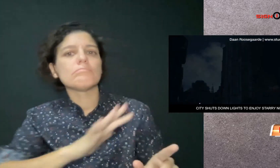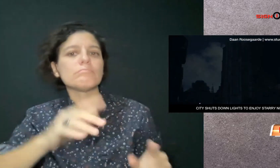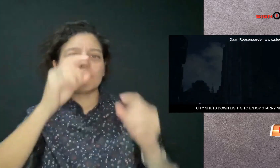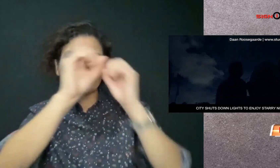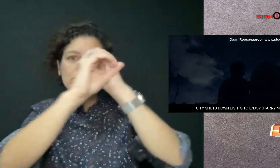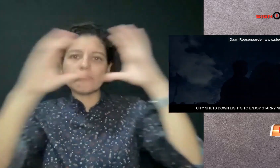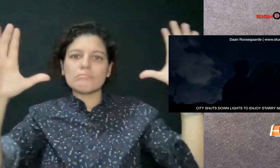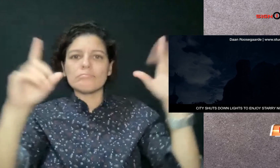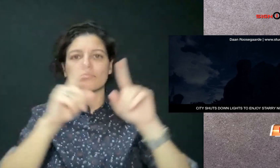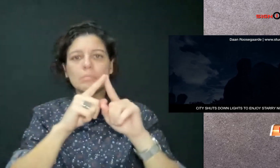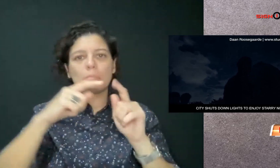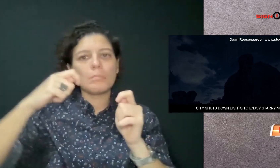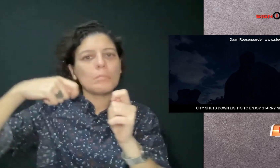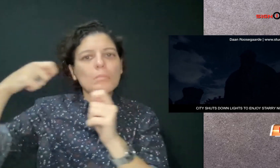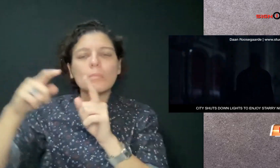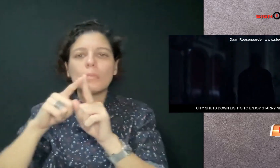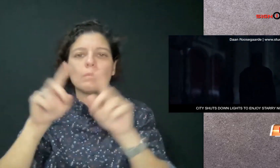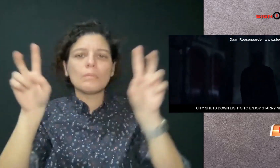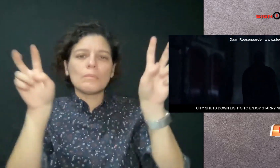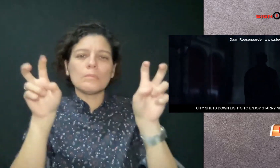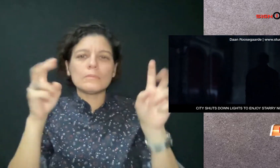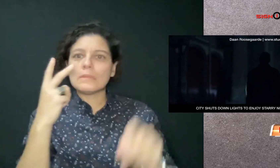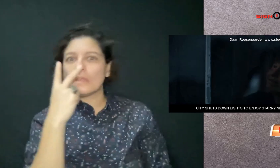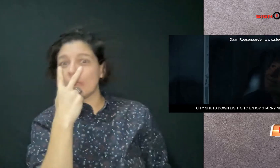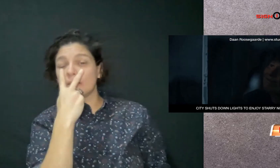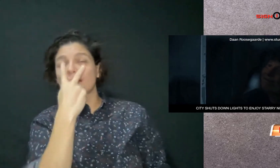it was part of the seeing stars short film project